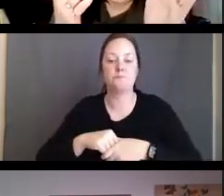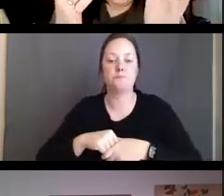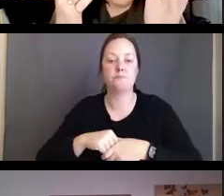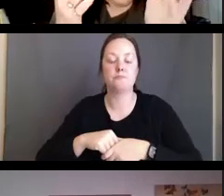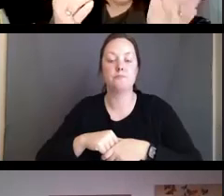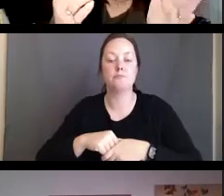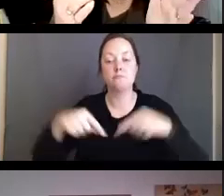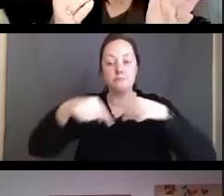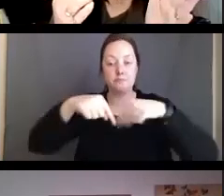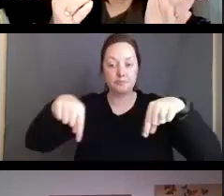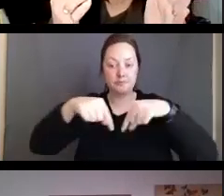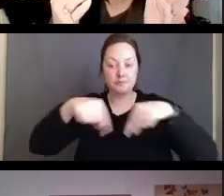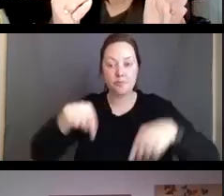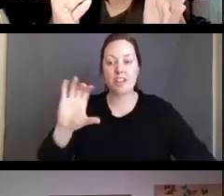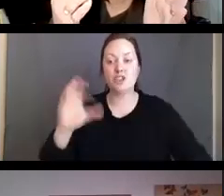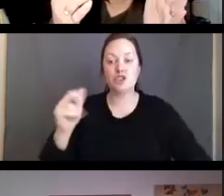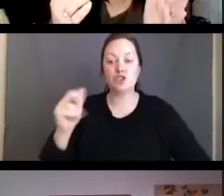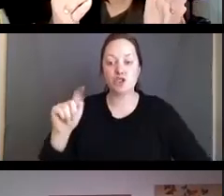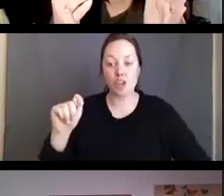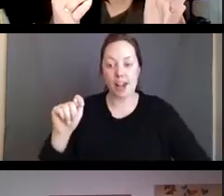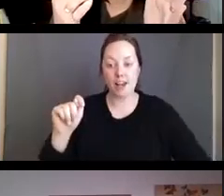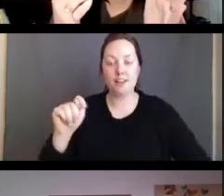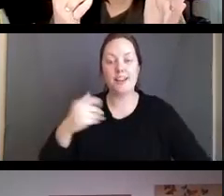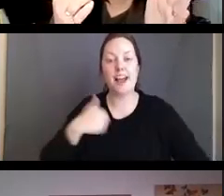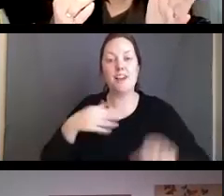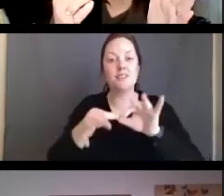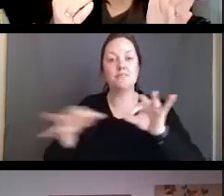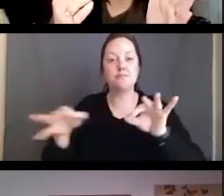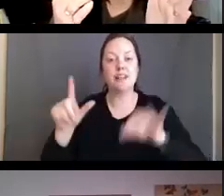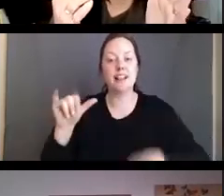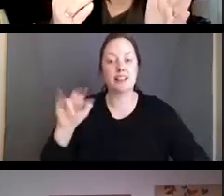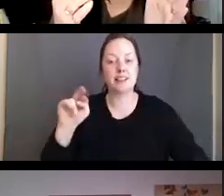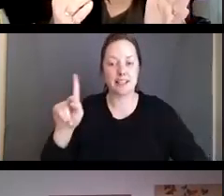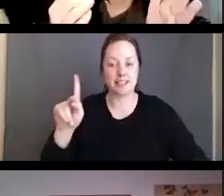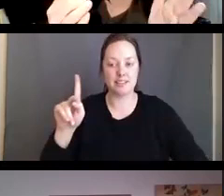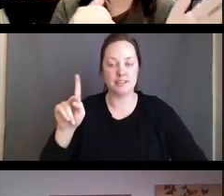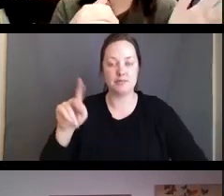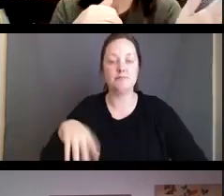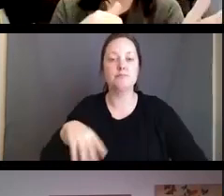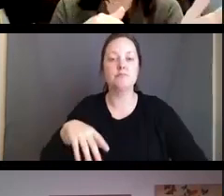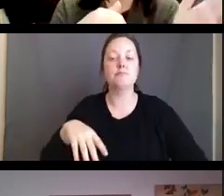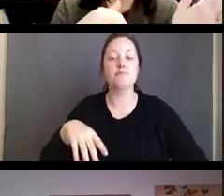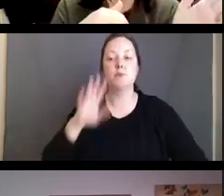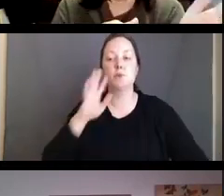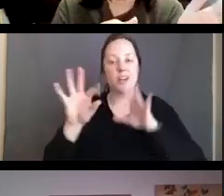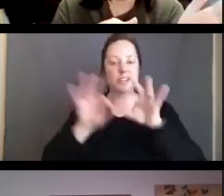if I click text box. Look, it added a text box. Right here. I'm going to delete that puppy.